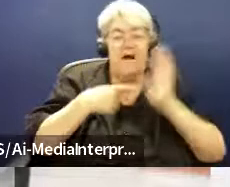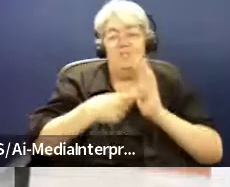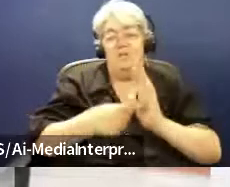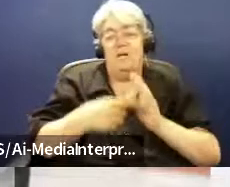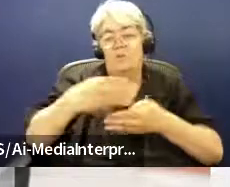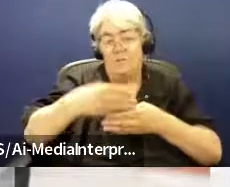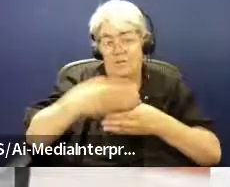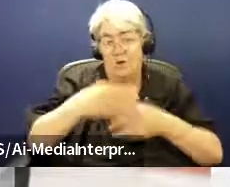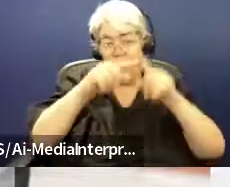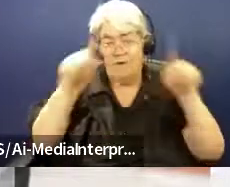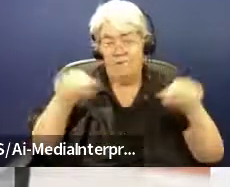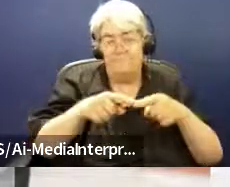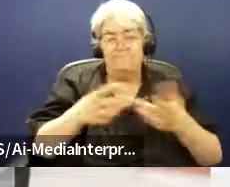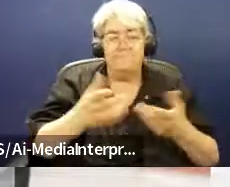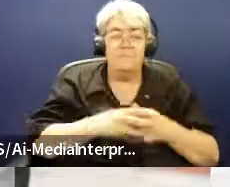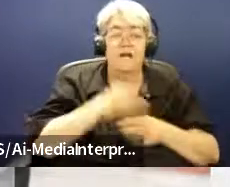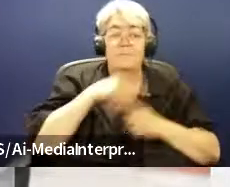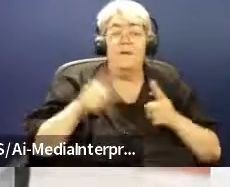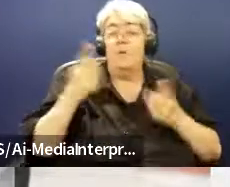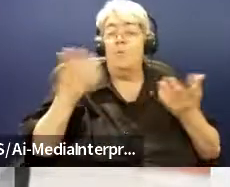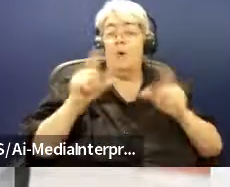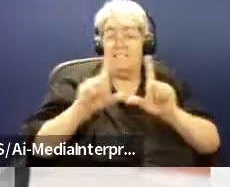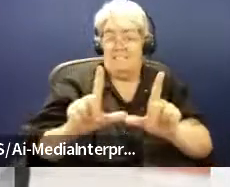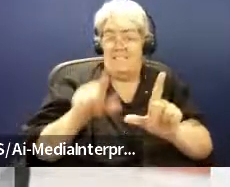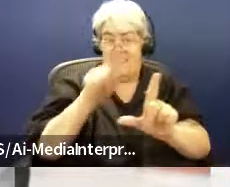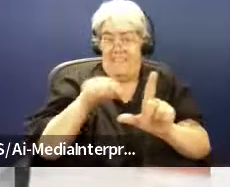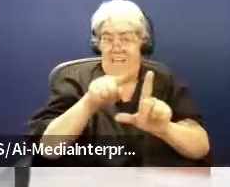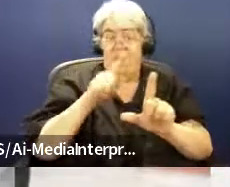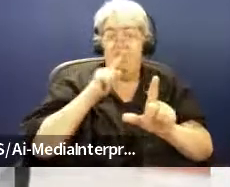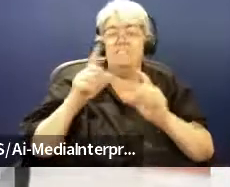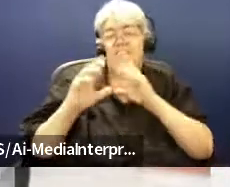Link list dialogue. MATT HACKETT: Is not going to show up